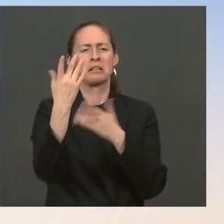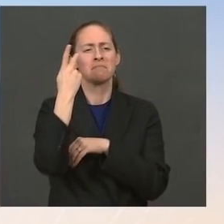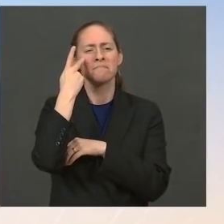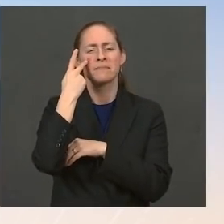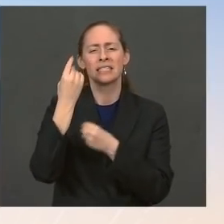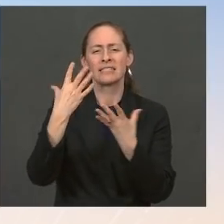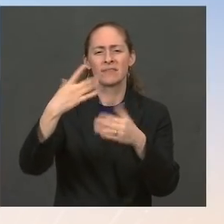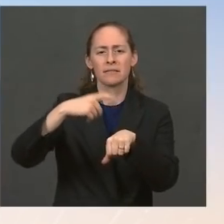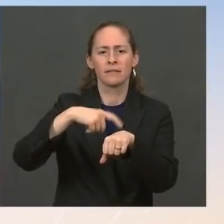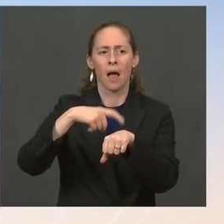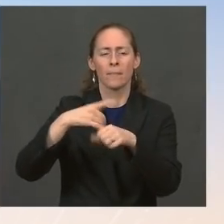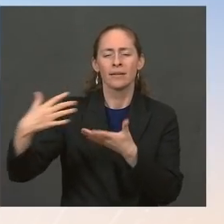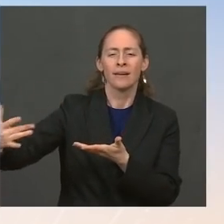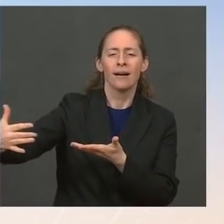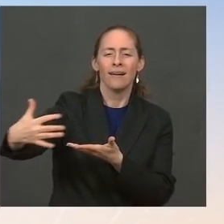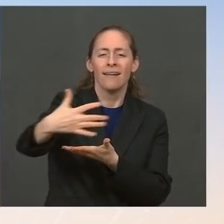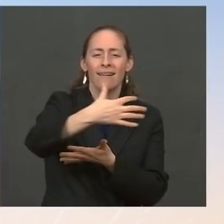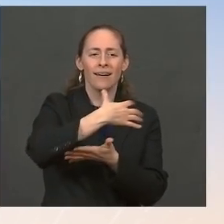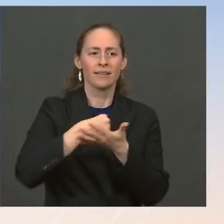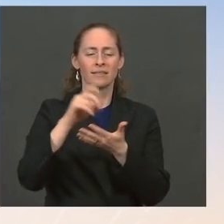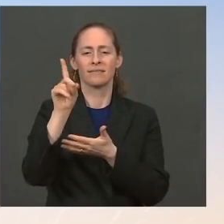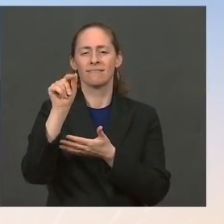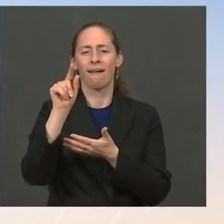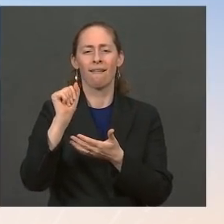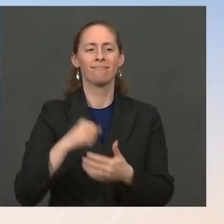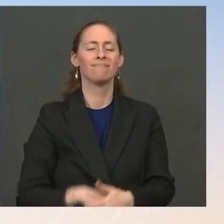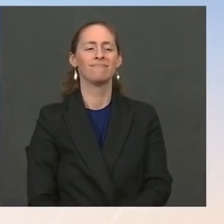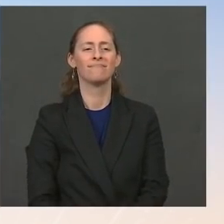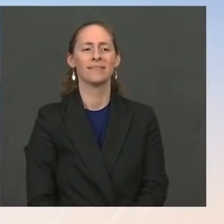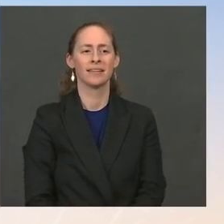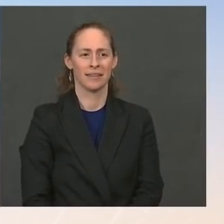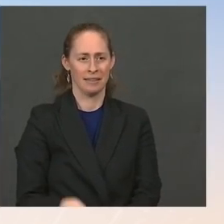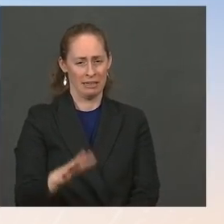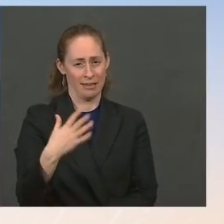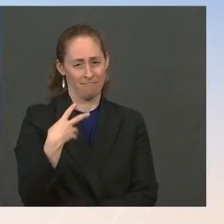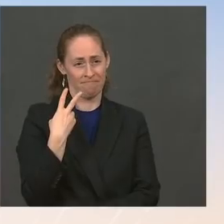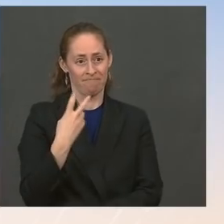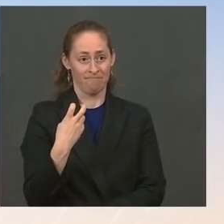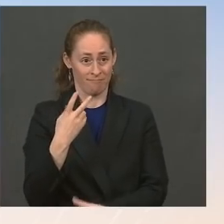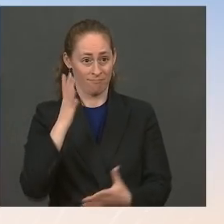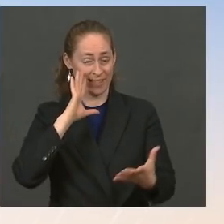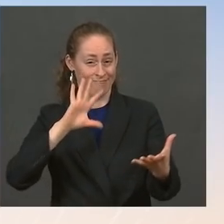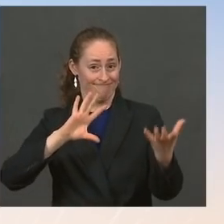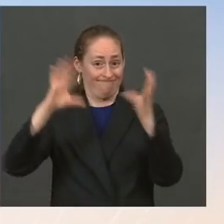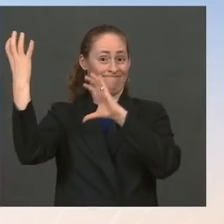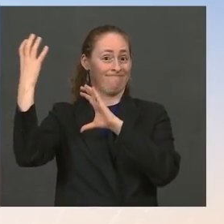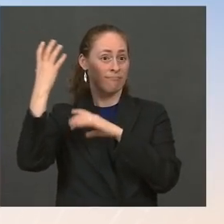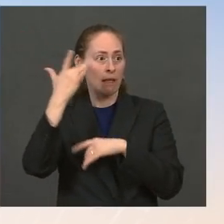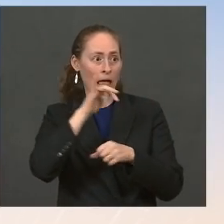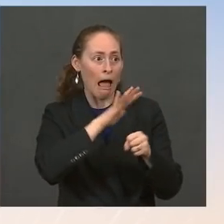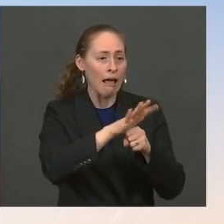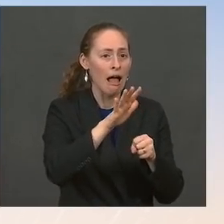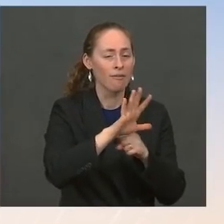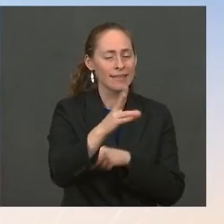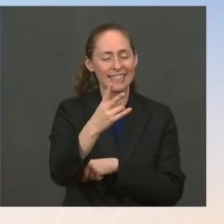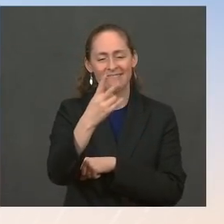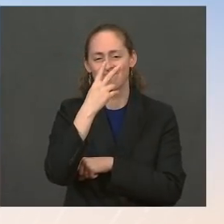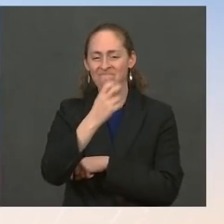But, no, we do not anticipate facing any governmental operational disruptions due to this requirement. And, in fact, the requirement will avoid disruptions,